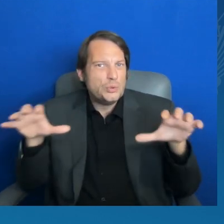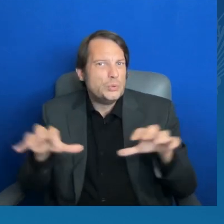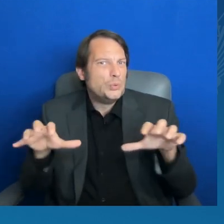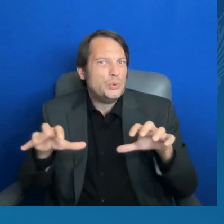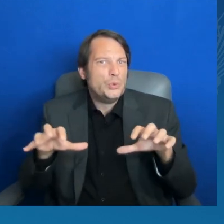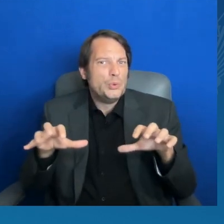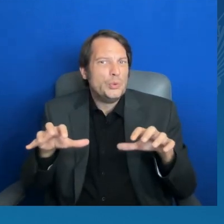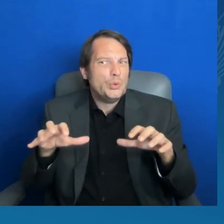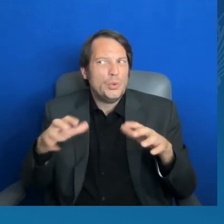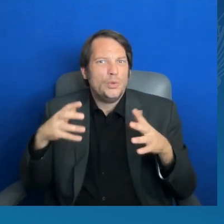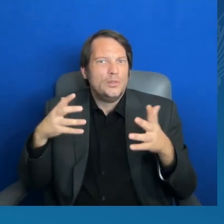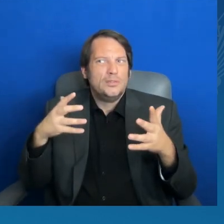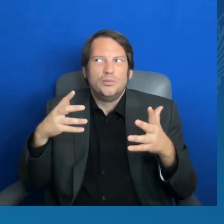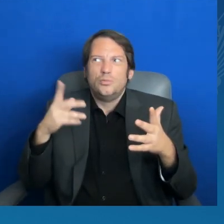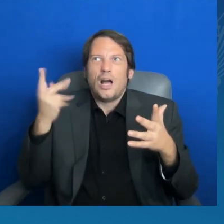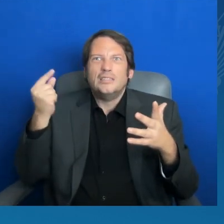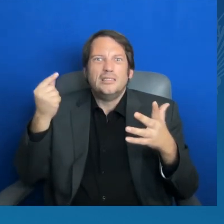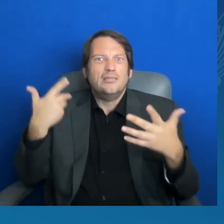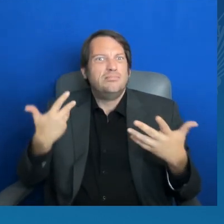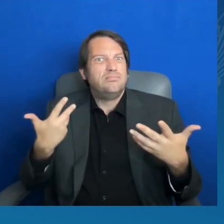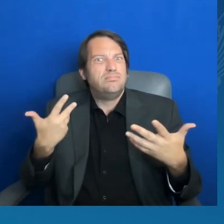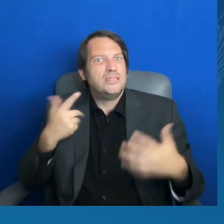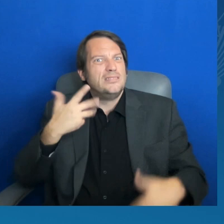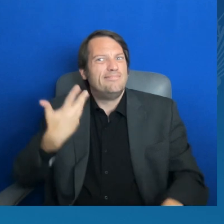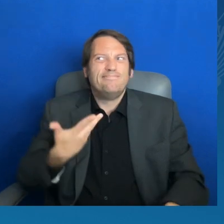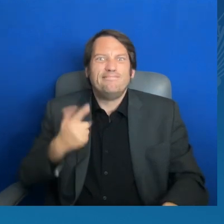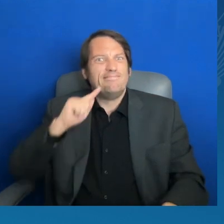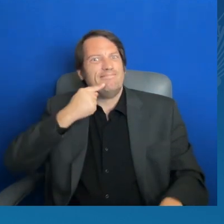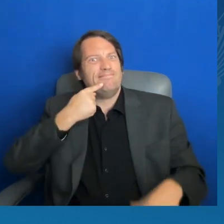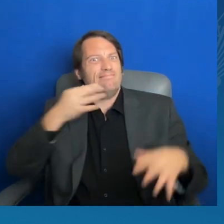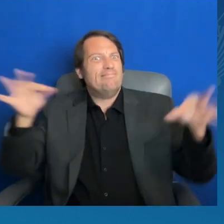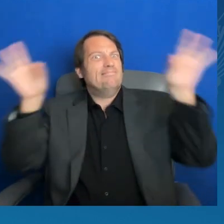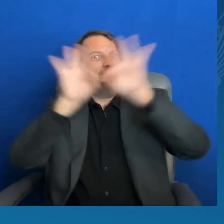You students demanding action is so critical.